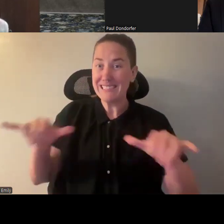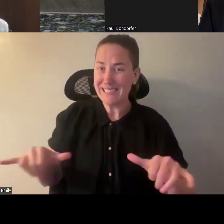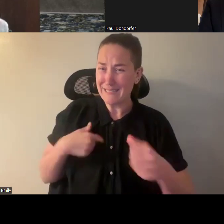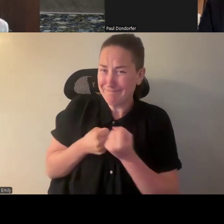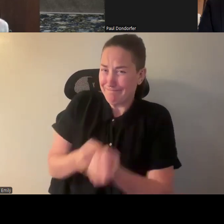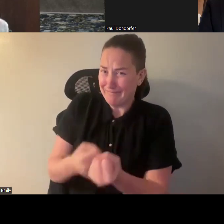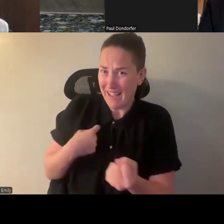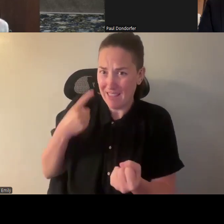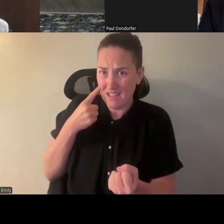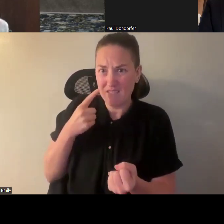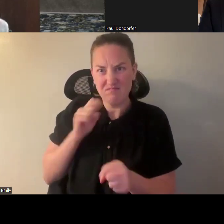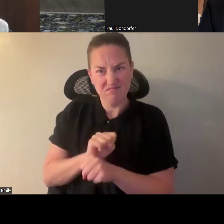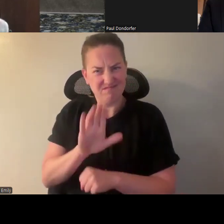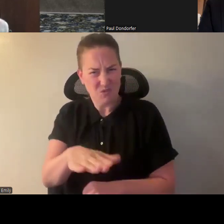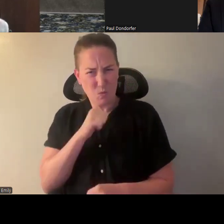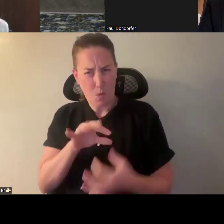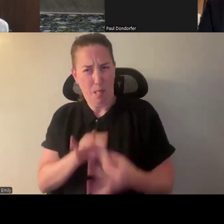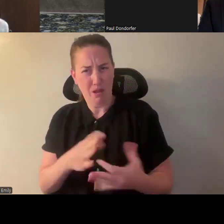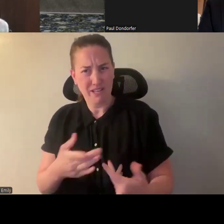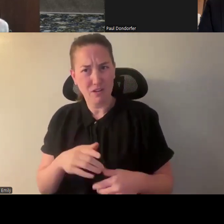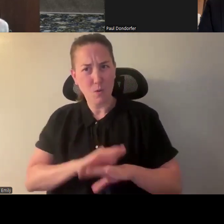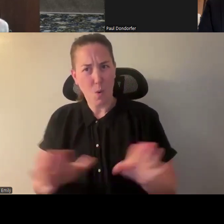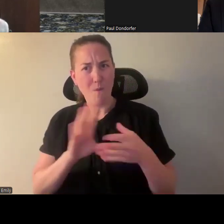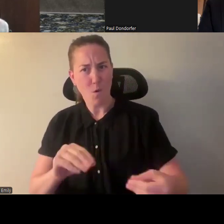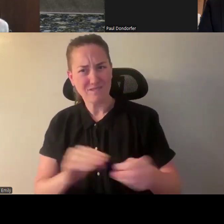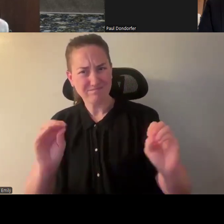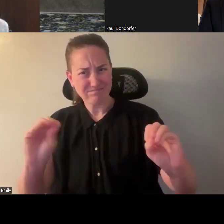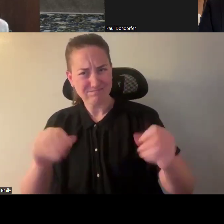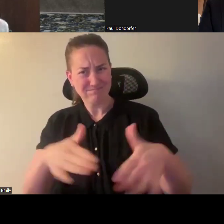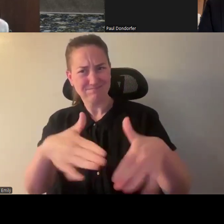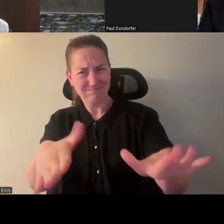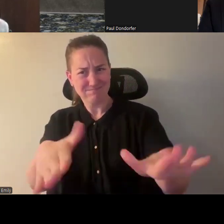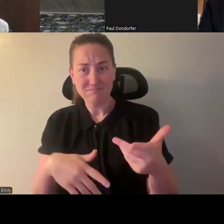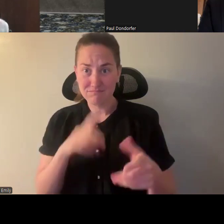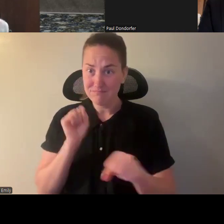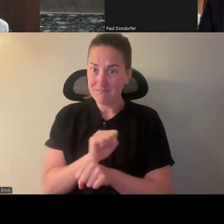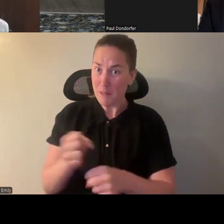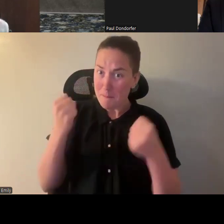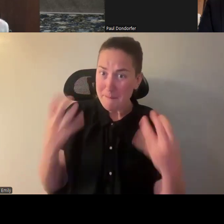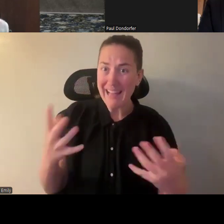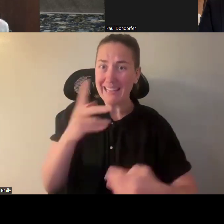you don't belong here You have no voice That's the reality too many immigrant families face in